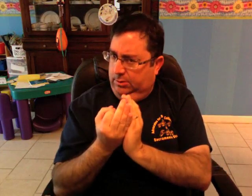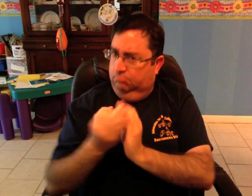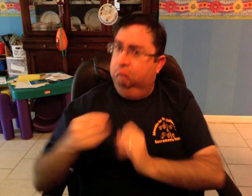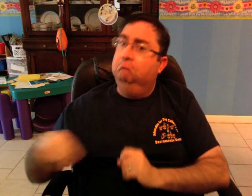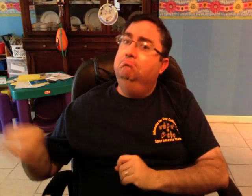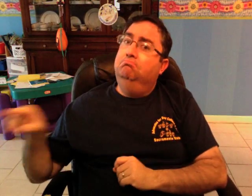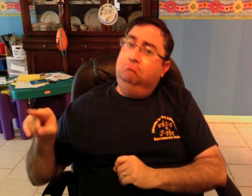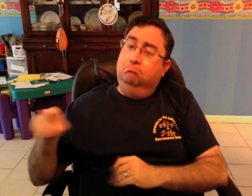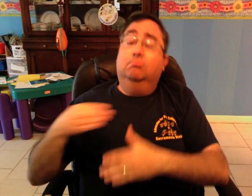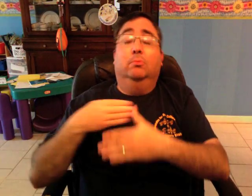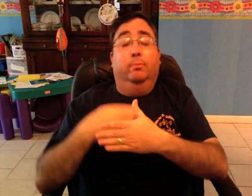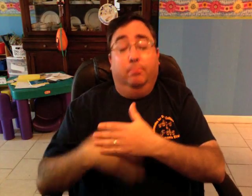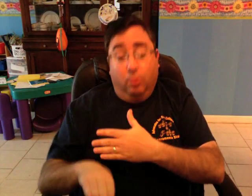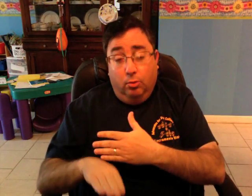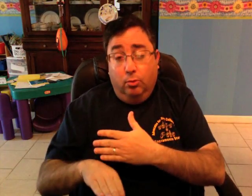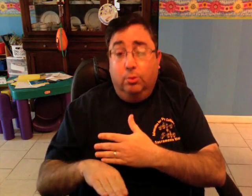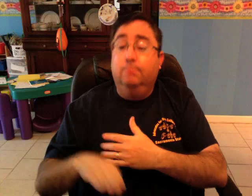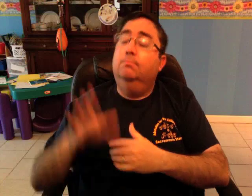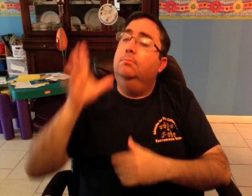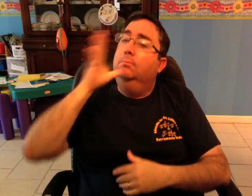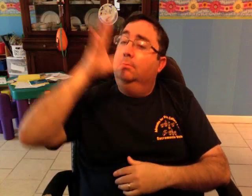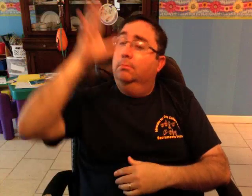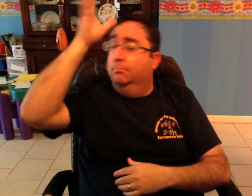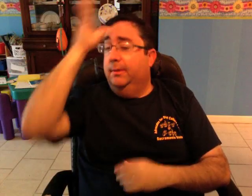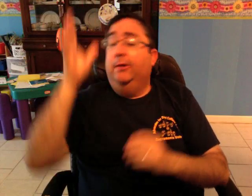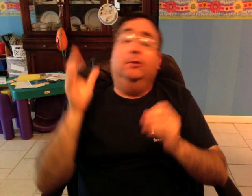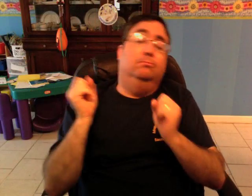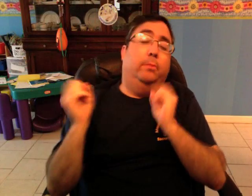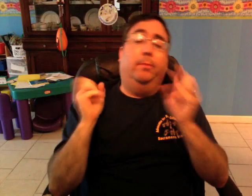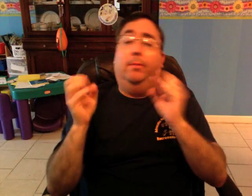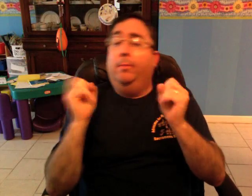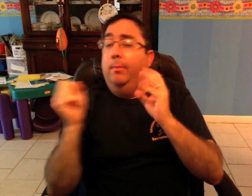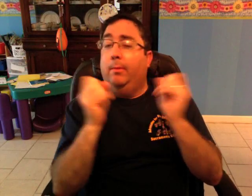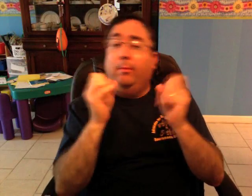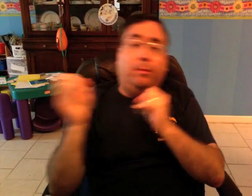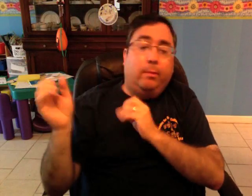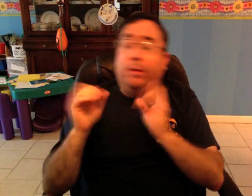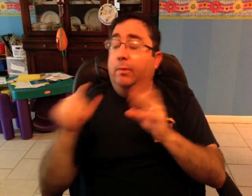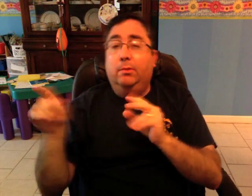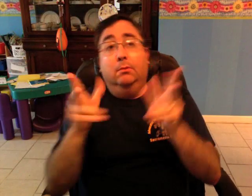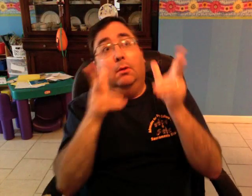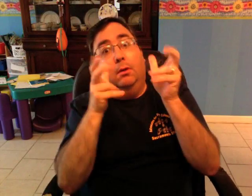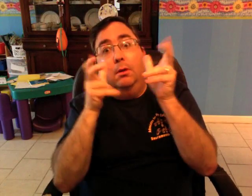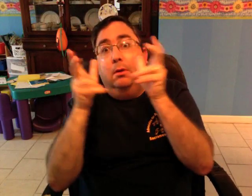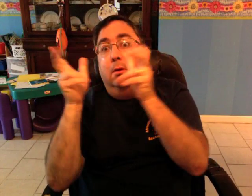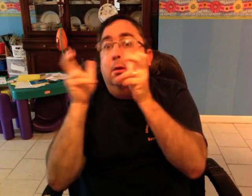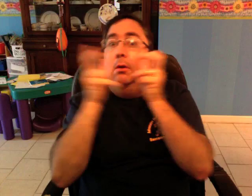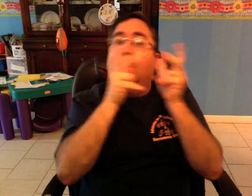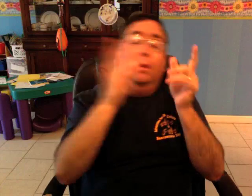their parents sign to them from birth